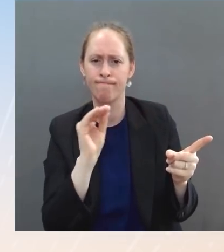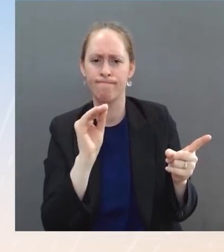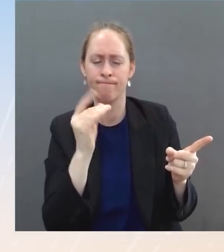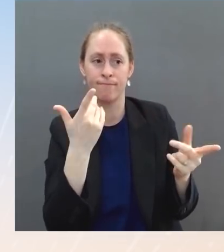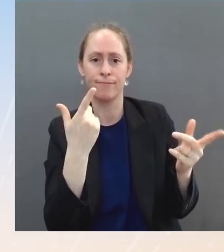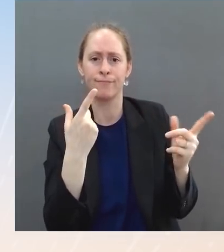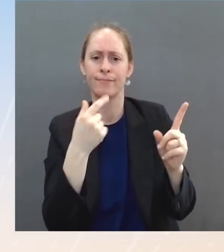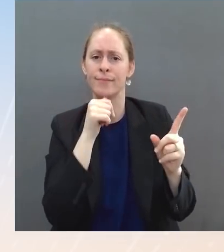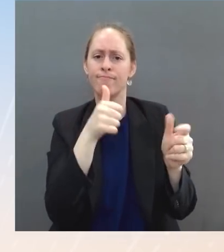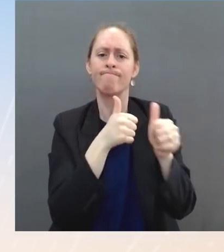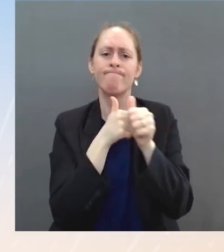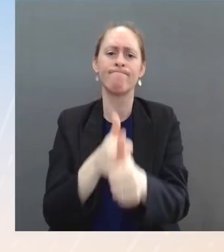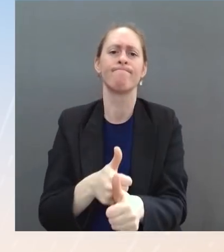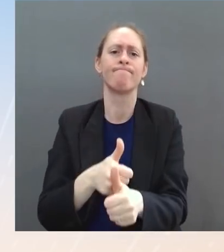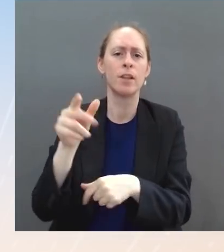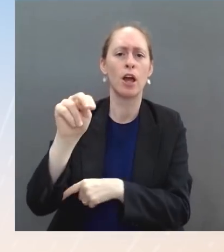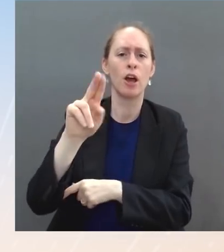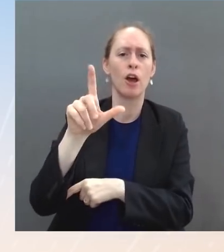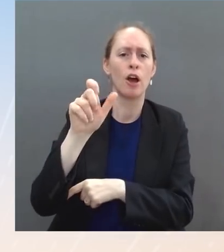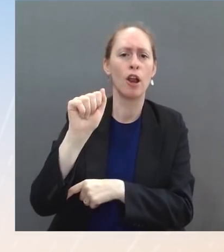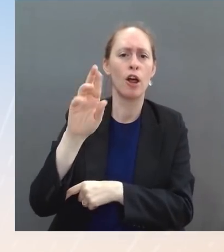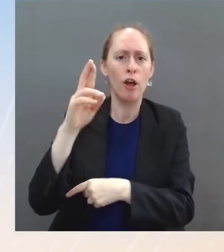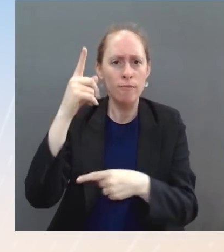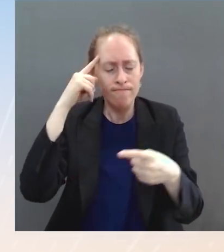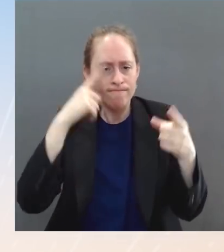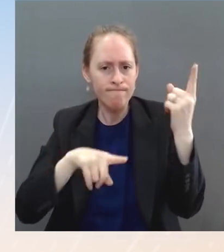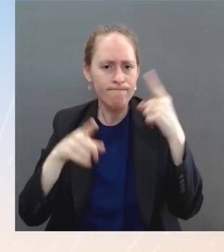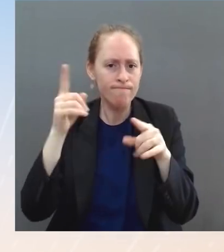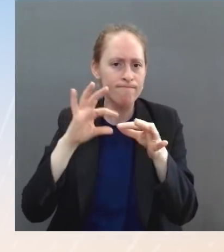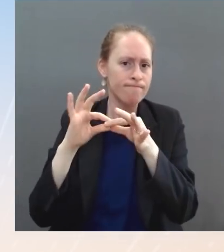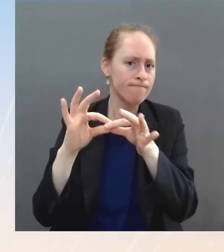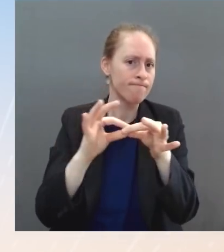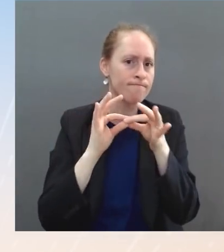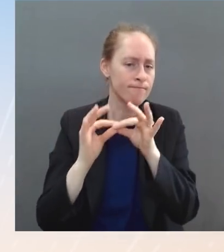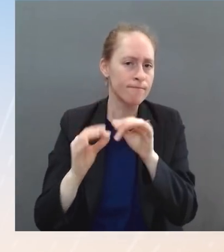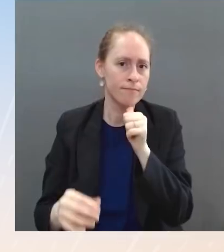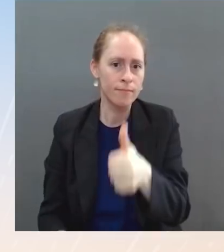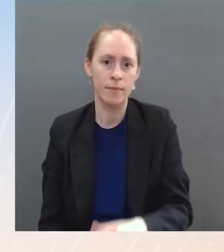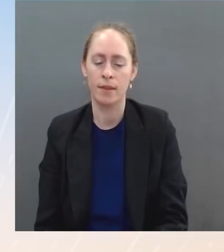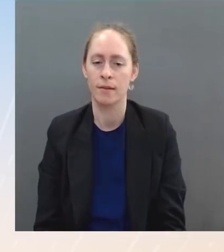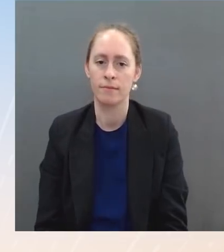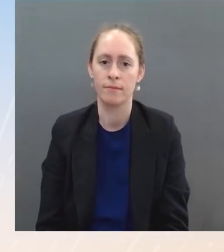So, we would encourage Iran to focus on the deal negotiated in Vienna, rather than seeking to open issues outside